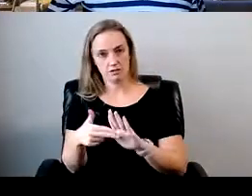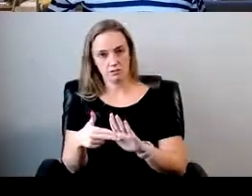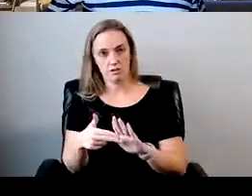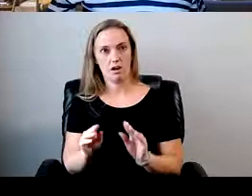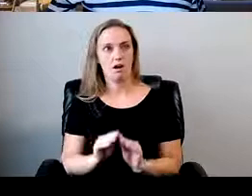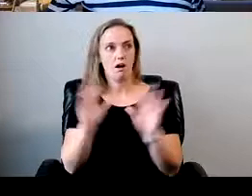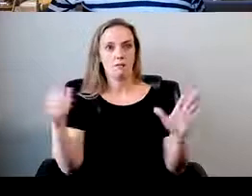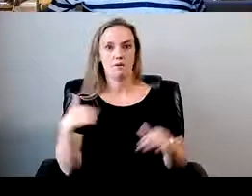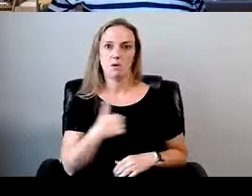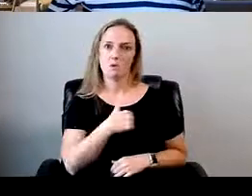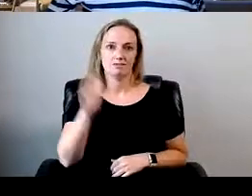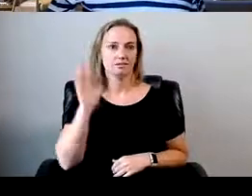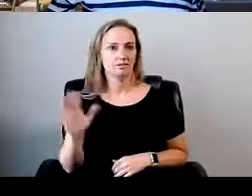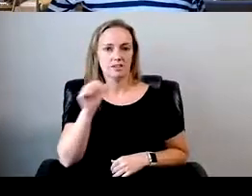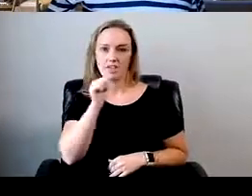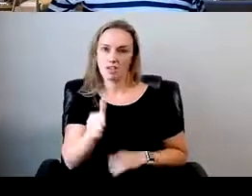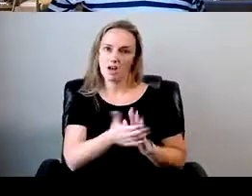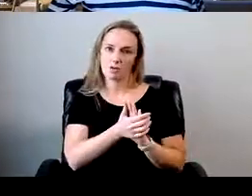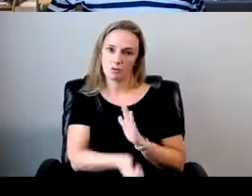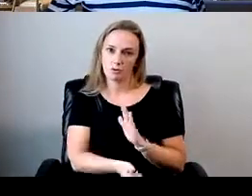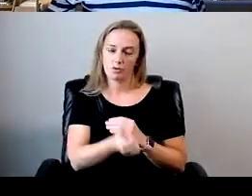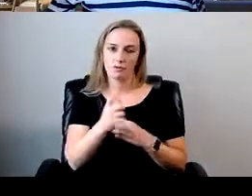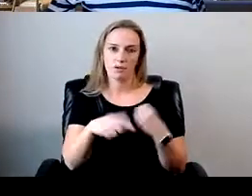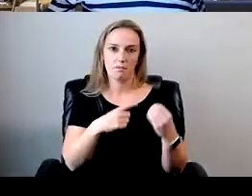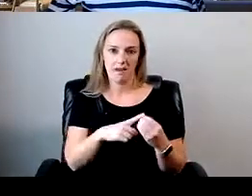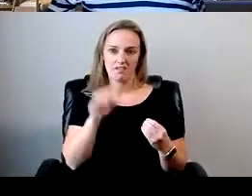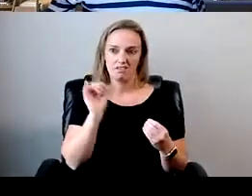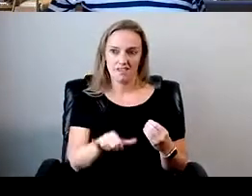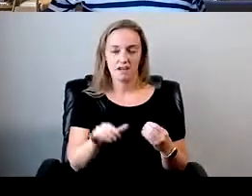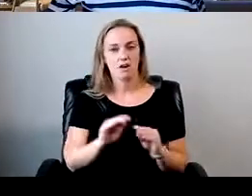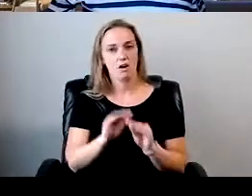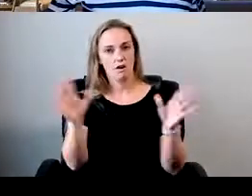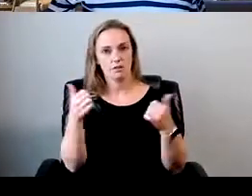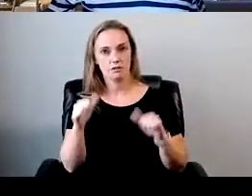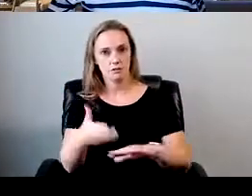we weren't very good in this field about addressing that. We've obviously tried to be a lot better, but we still have a ways